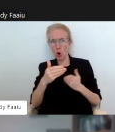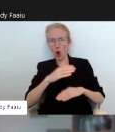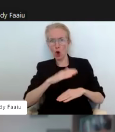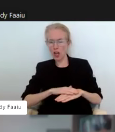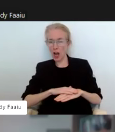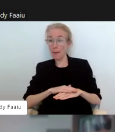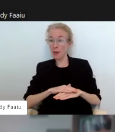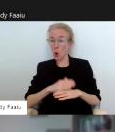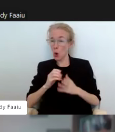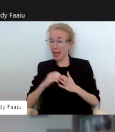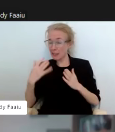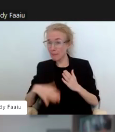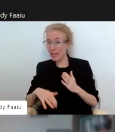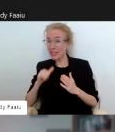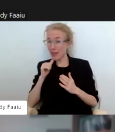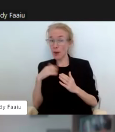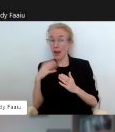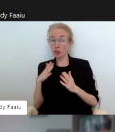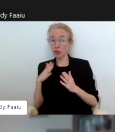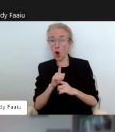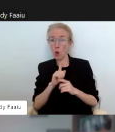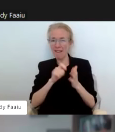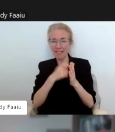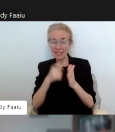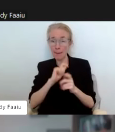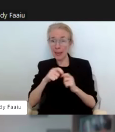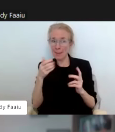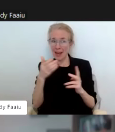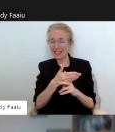the start, and you can't make many changes at the end but you can